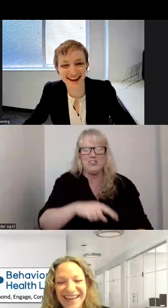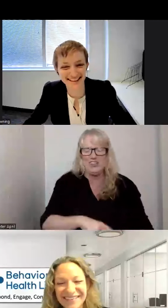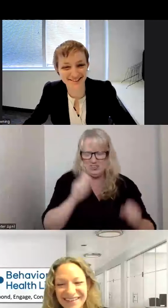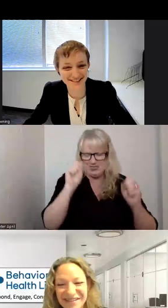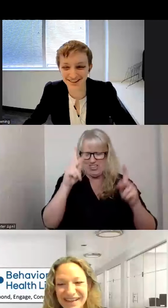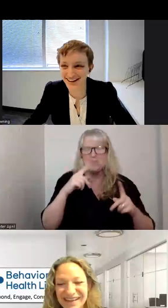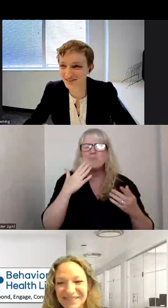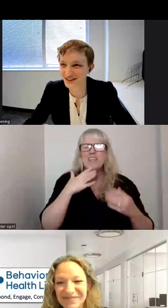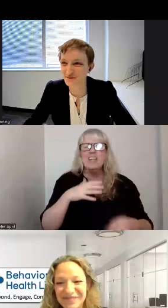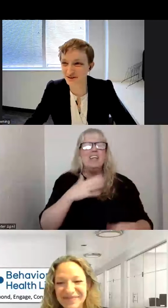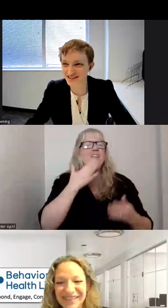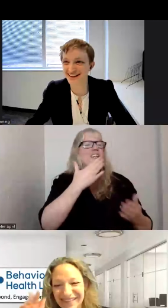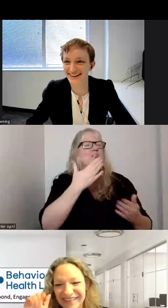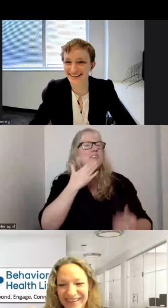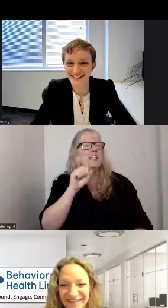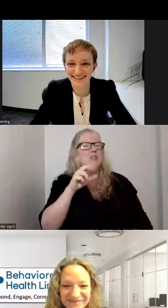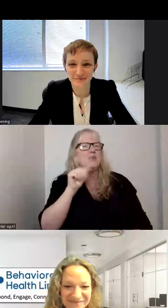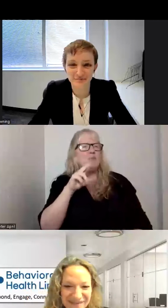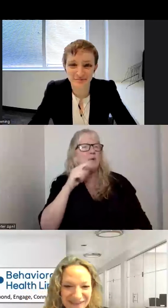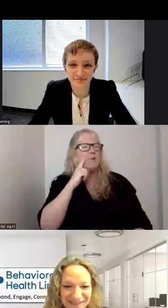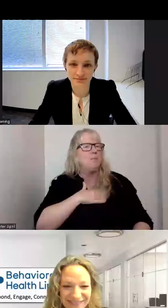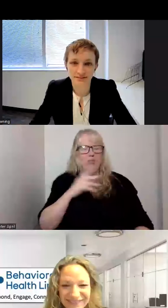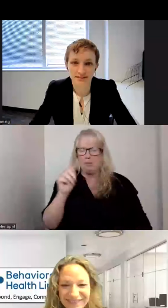THANK YOU, REALLY APPRECIATE IT. >>: YEAH. BYE-BYE.